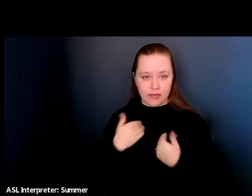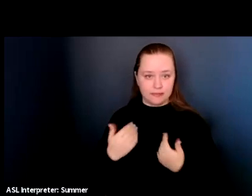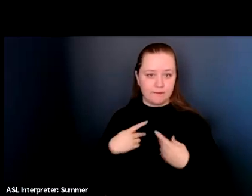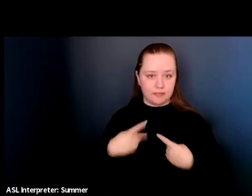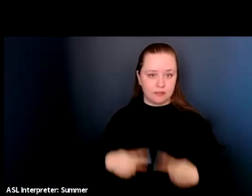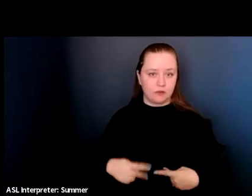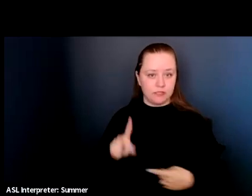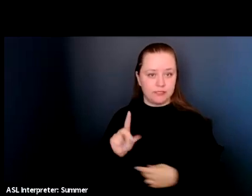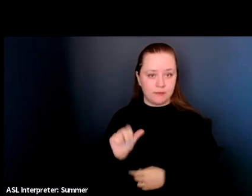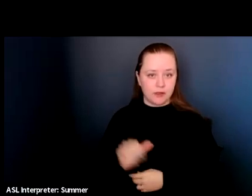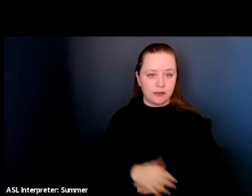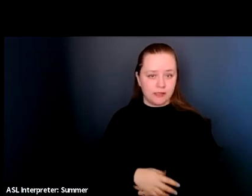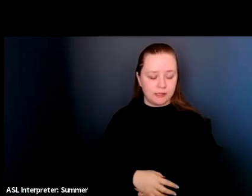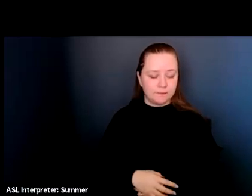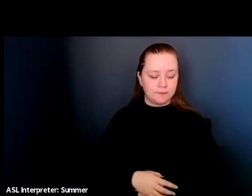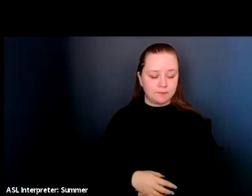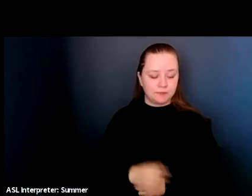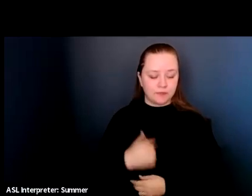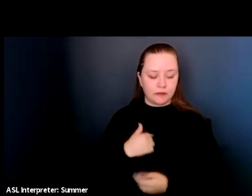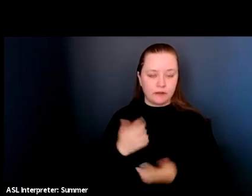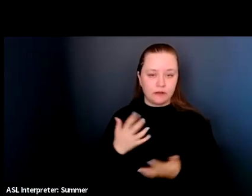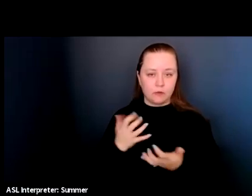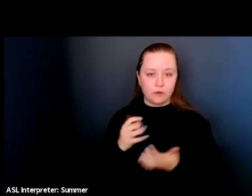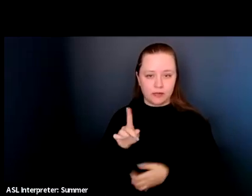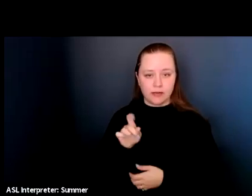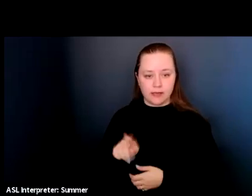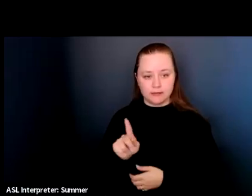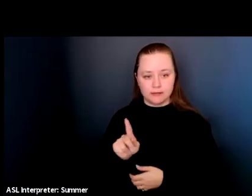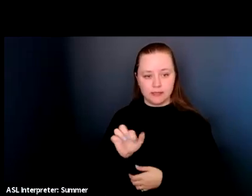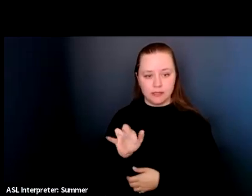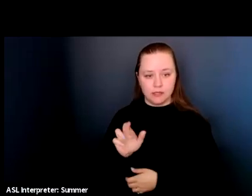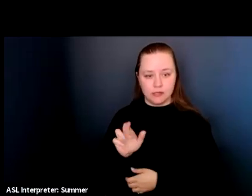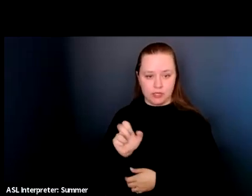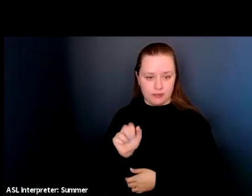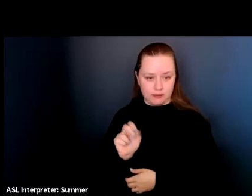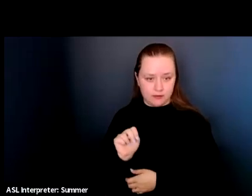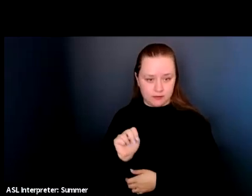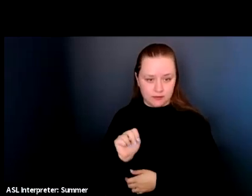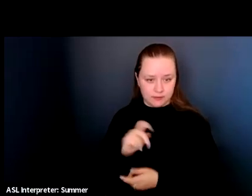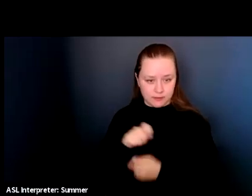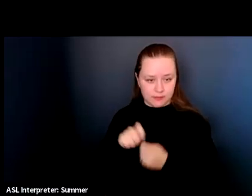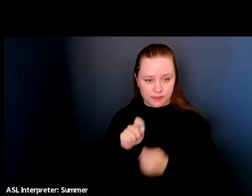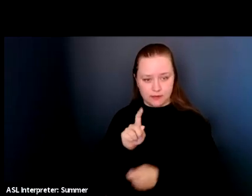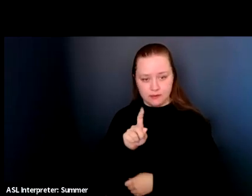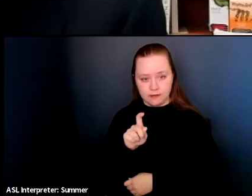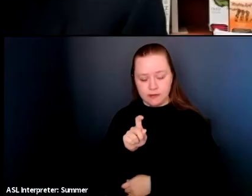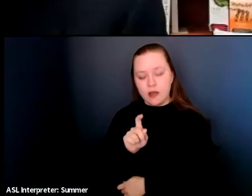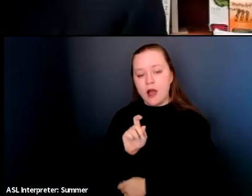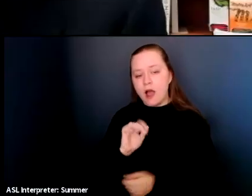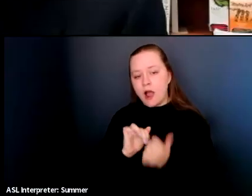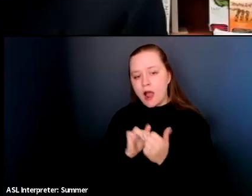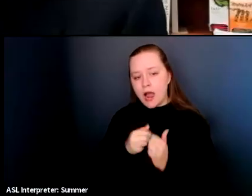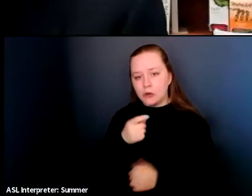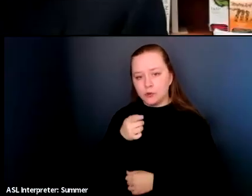And I want to ask Kieran in particular, how did you negotiate that?